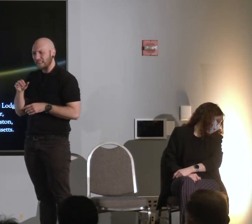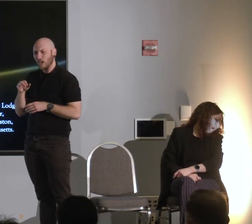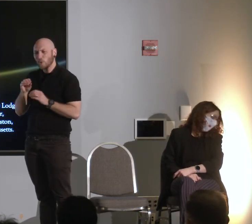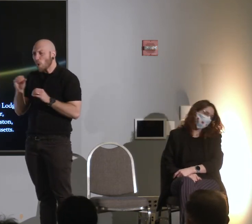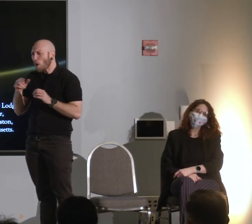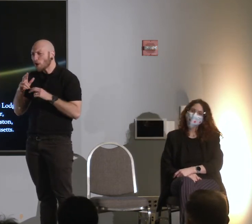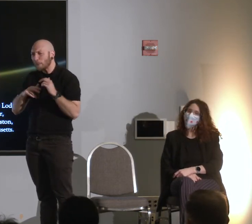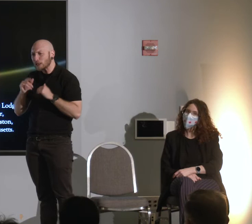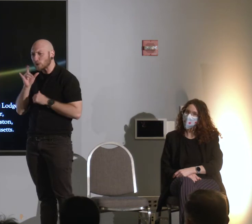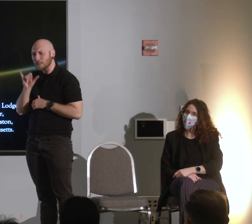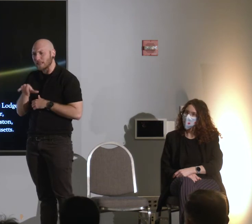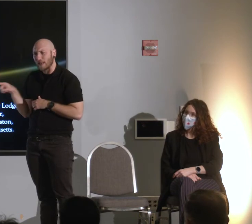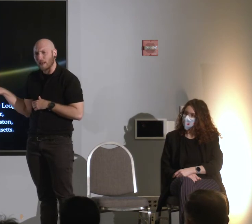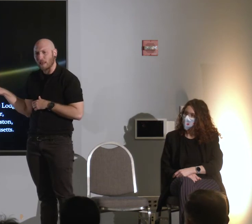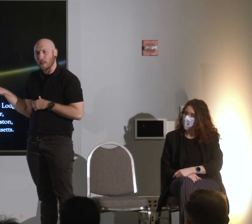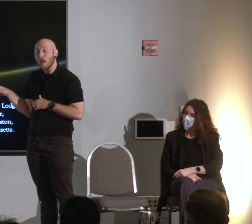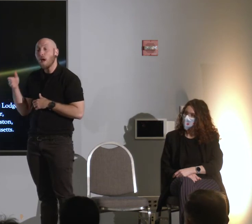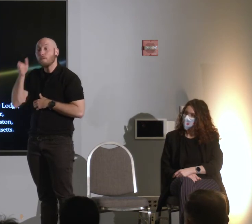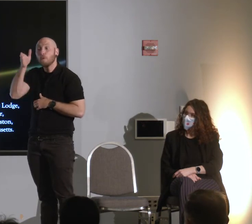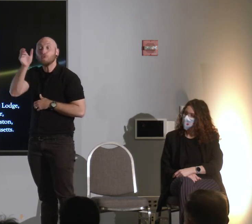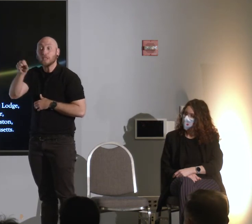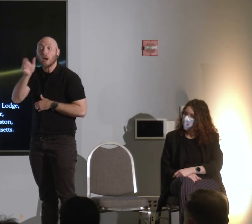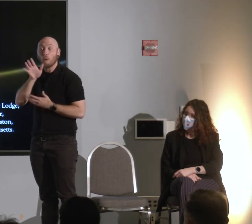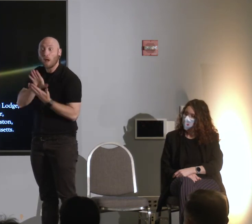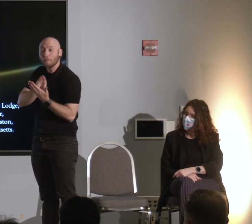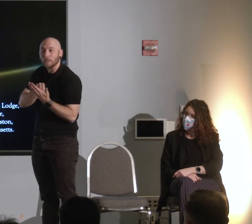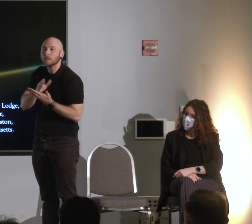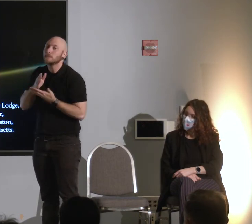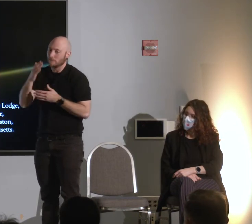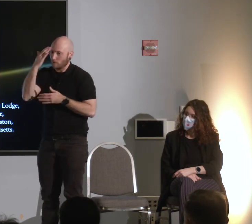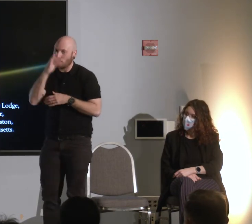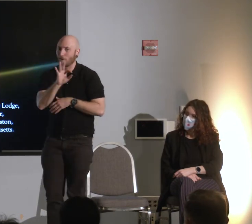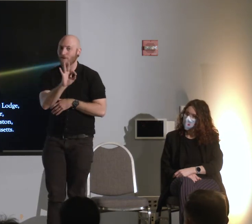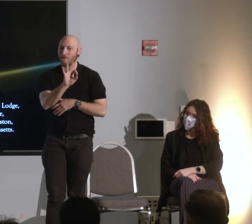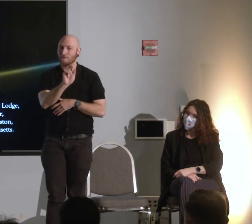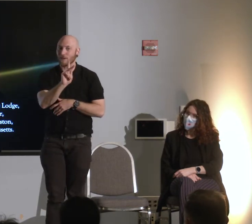although many would in the future. Among them, some of Frank Wood writes, ground hugging houses.